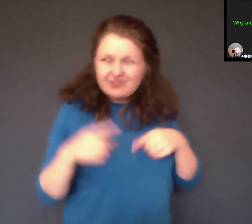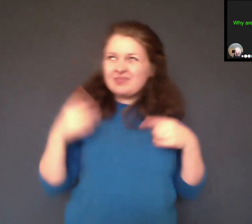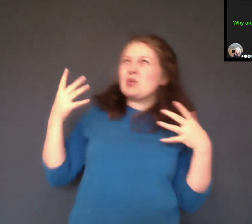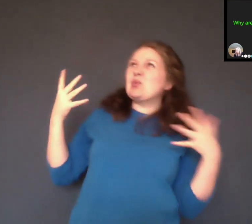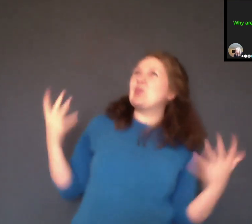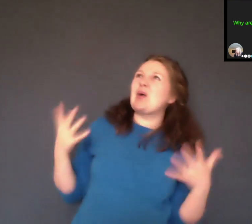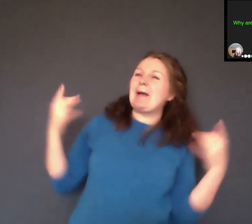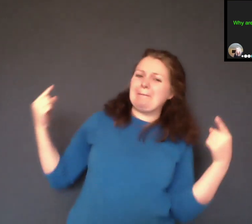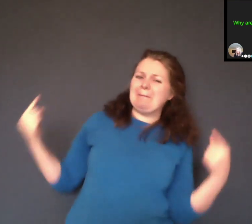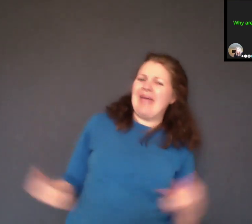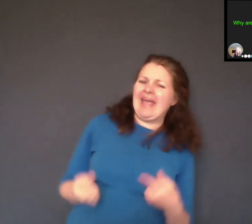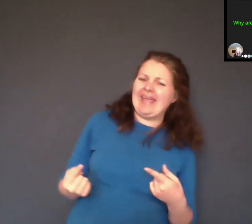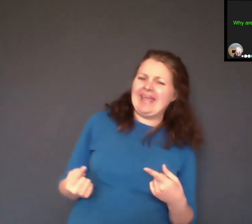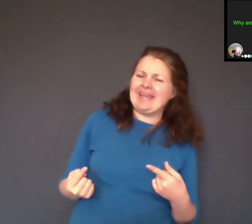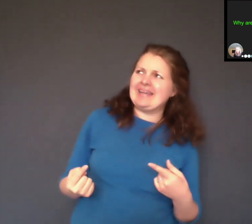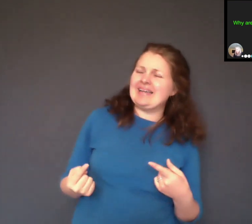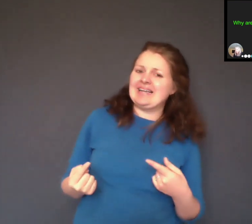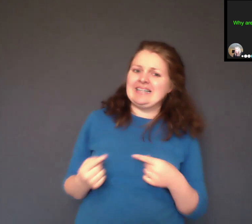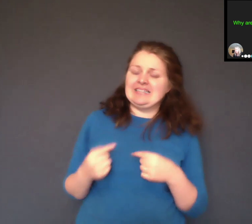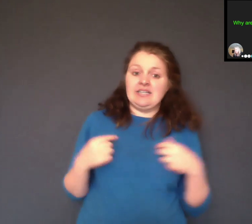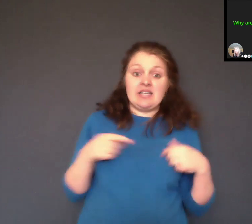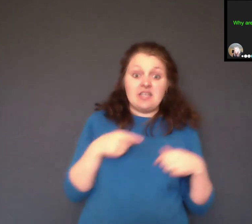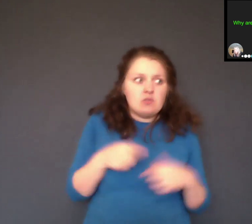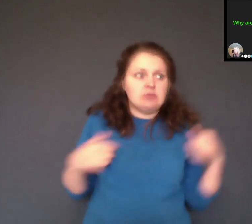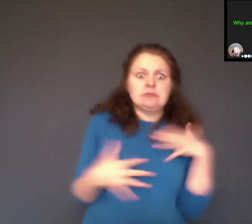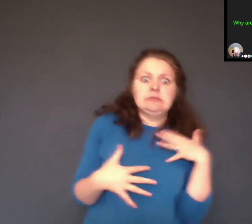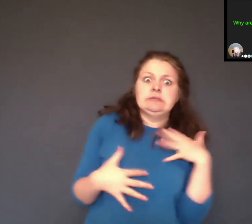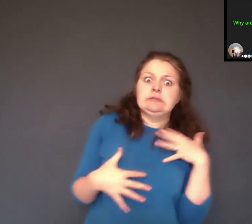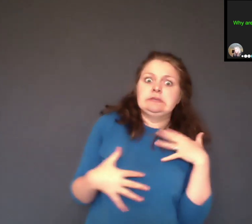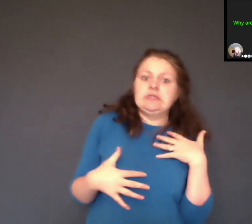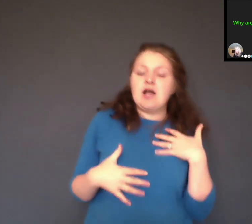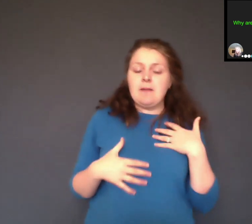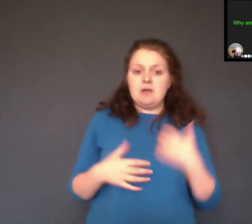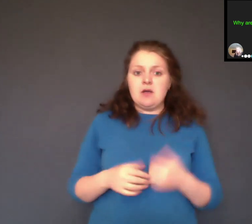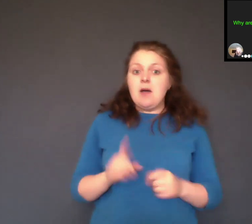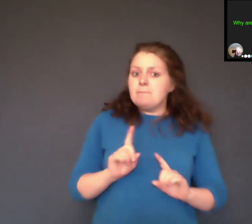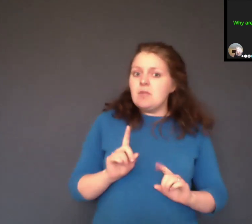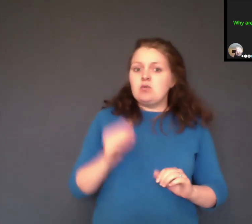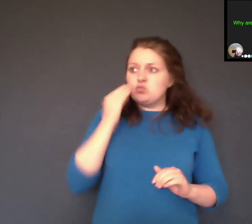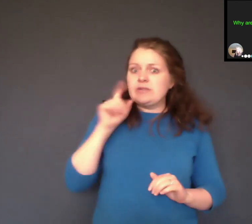shouted back he was shuddering to his marrow but he knew this was no time to show his fear